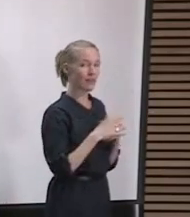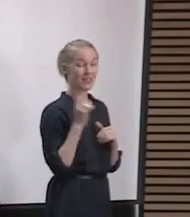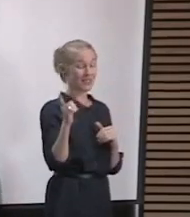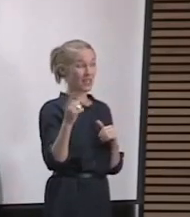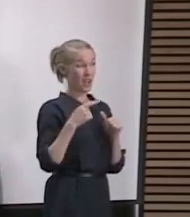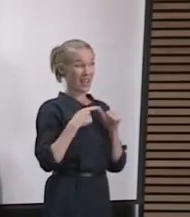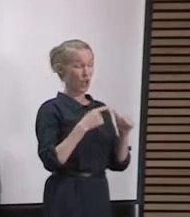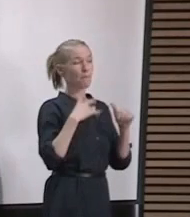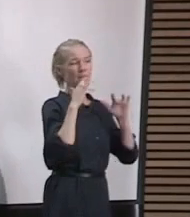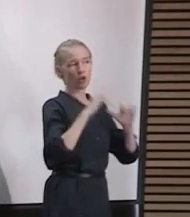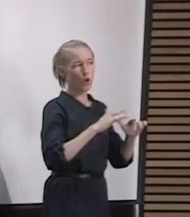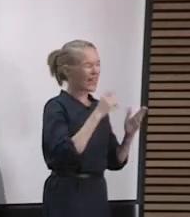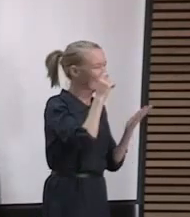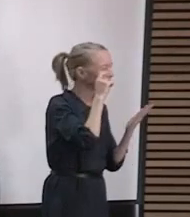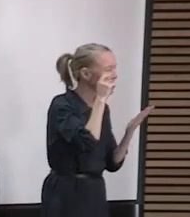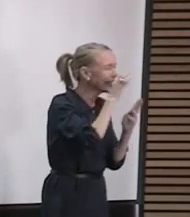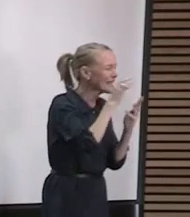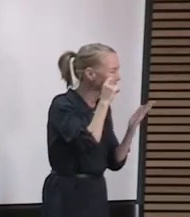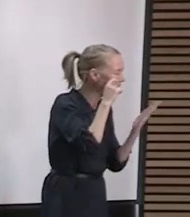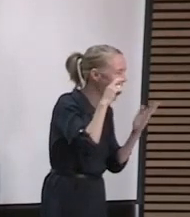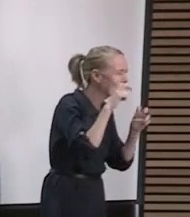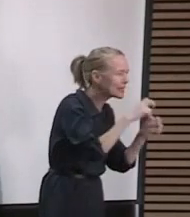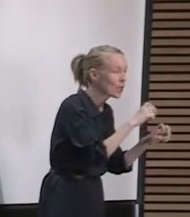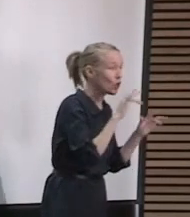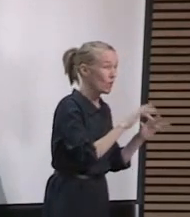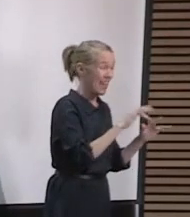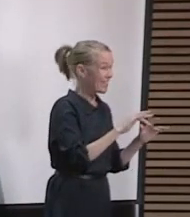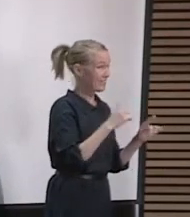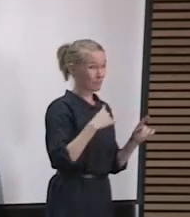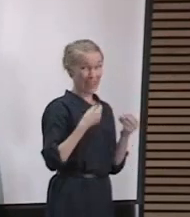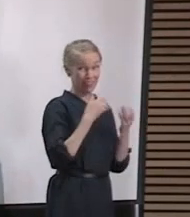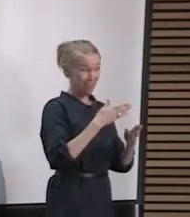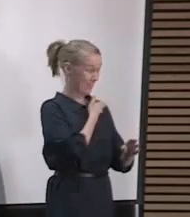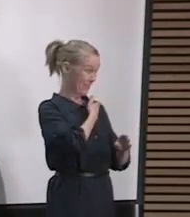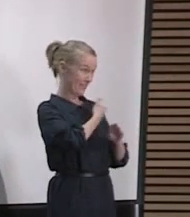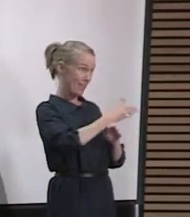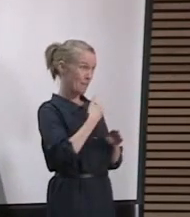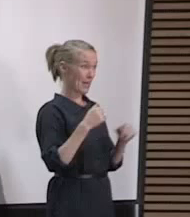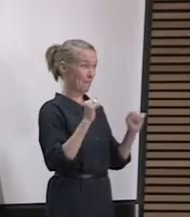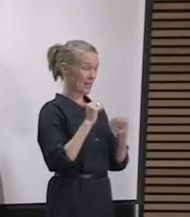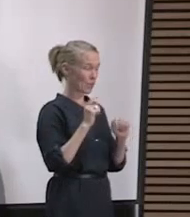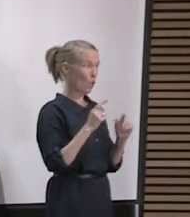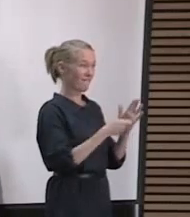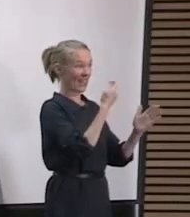I haven't looked at that further. To be